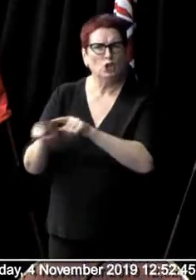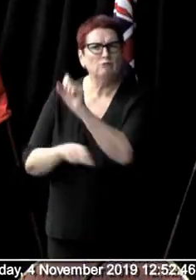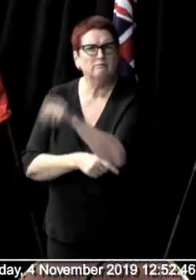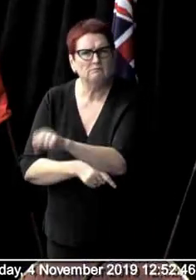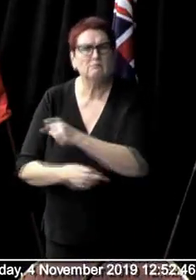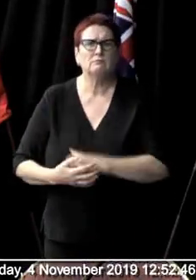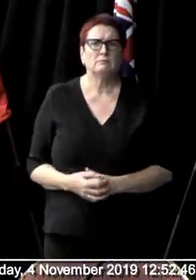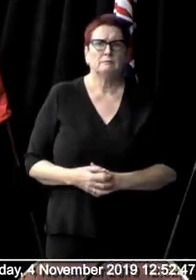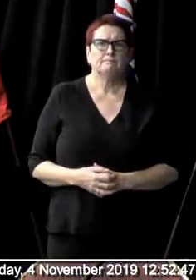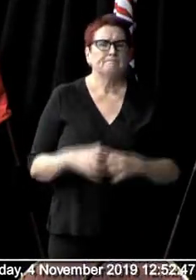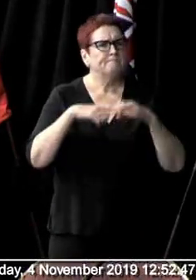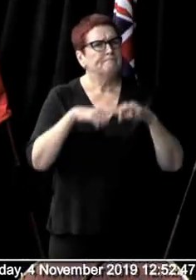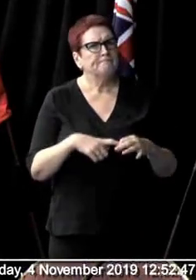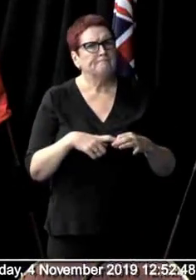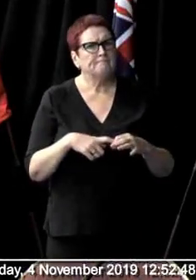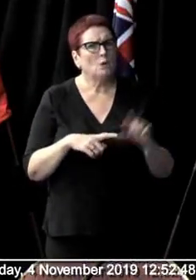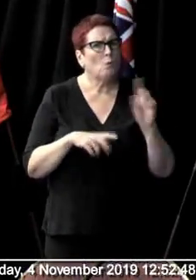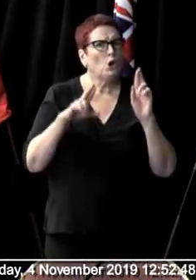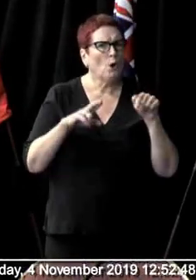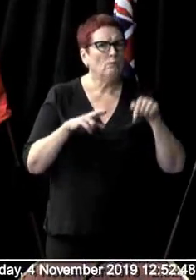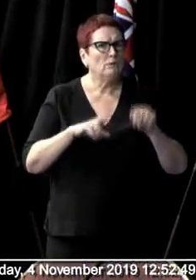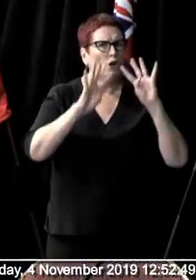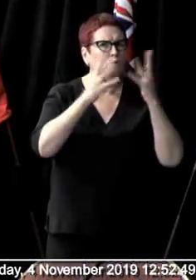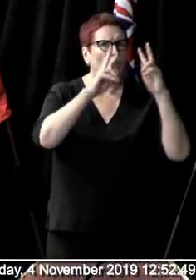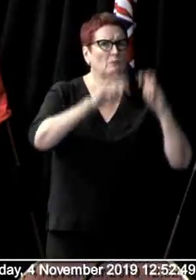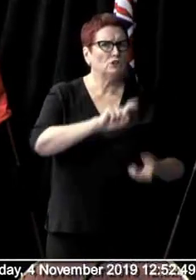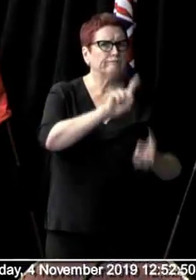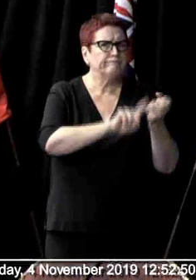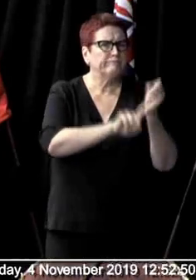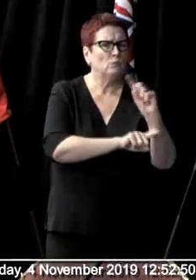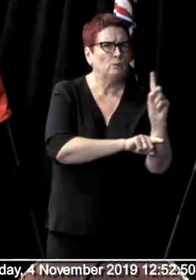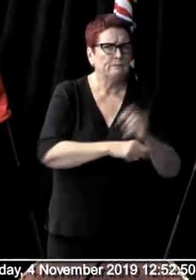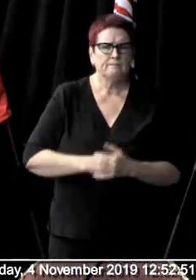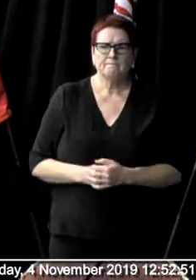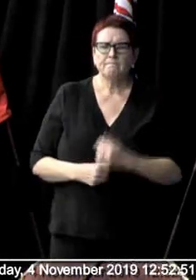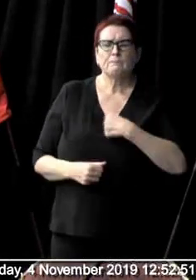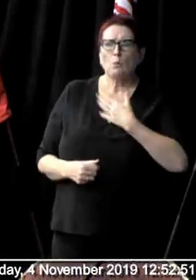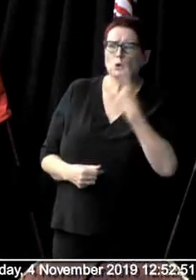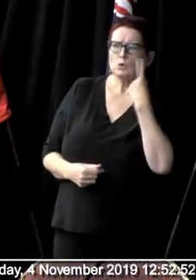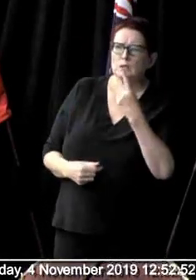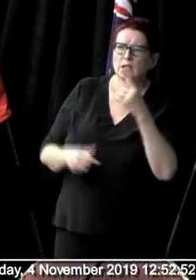What else do you hope that this Commission accomplishes? I would like to see the Commission address